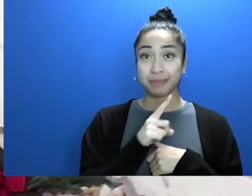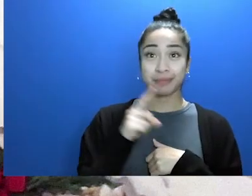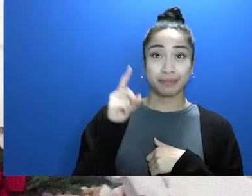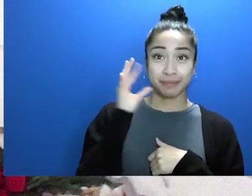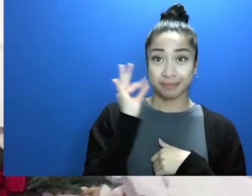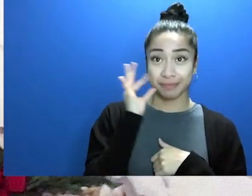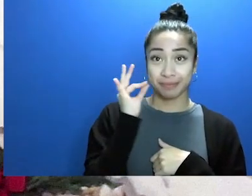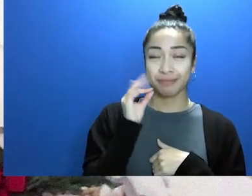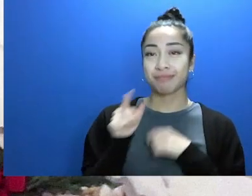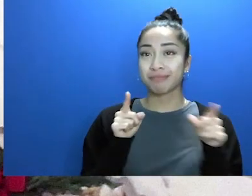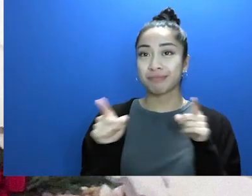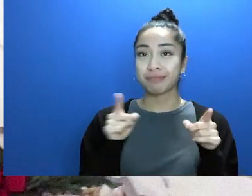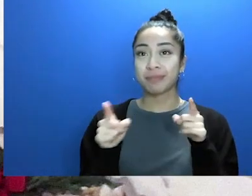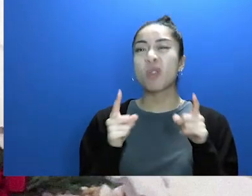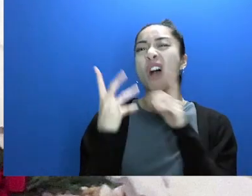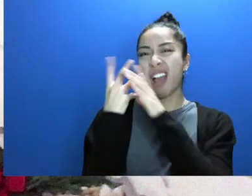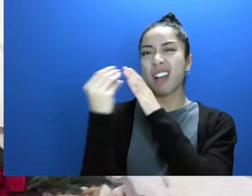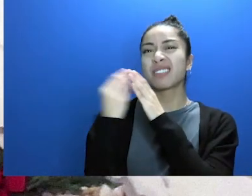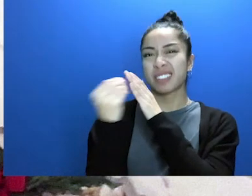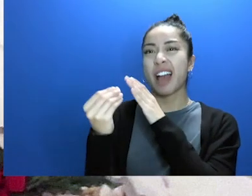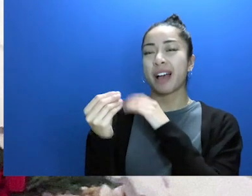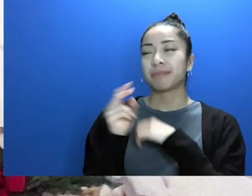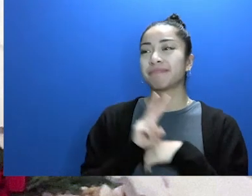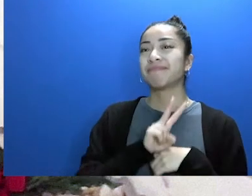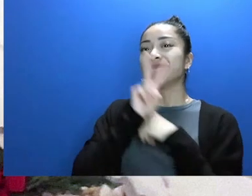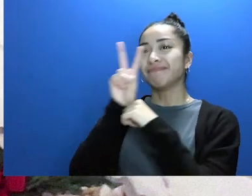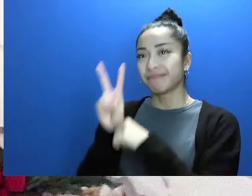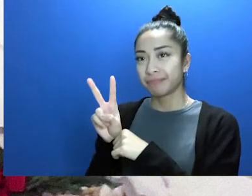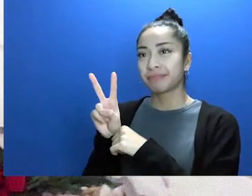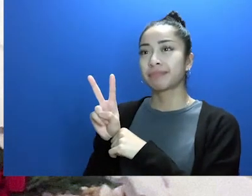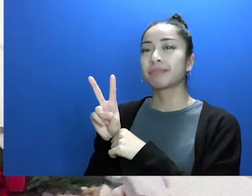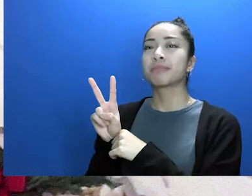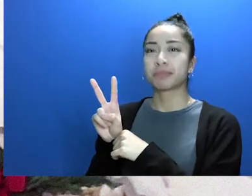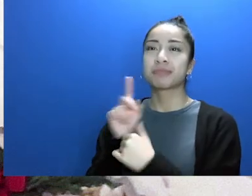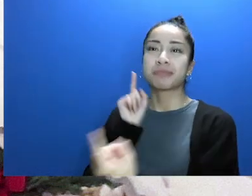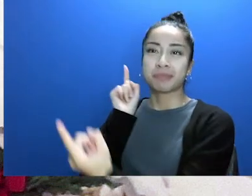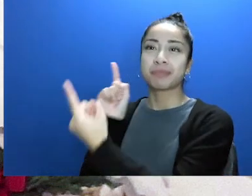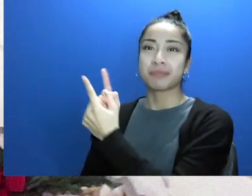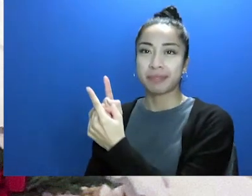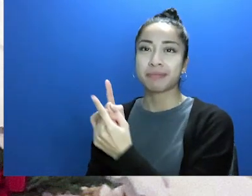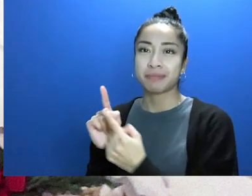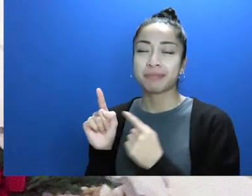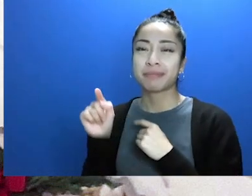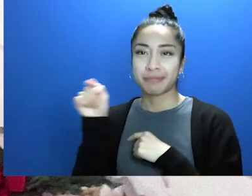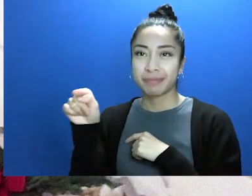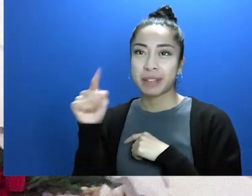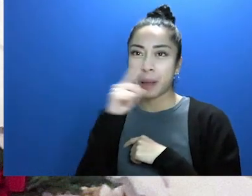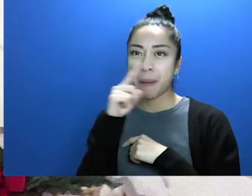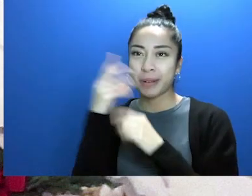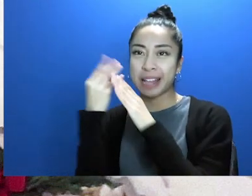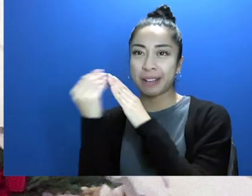found those mice in the cold and brought them some cheese warmth and baubles in gold